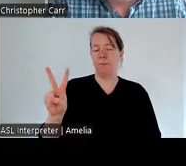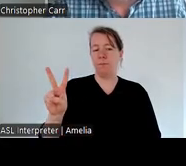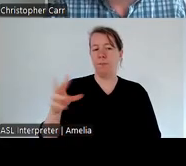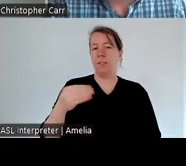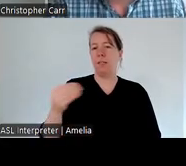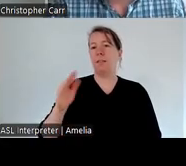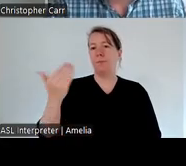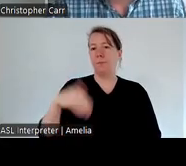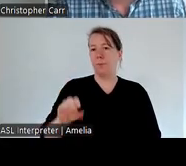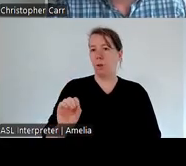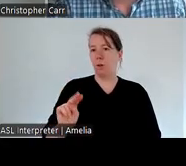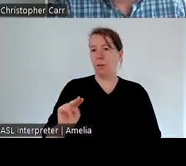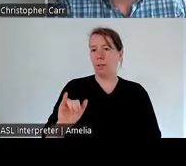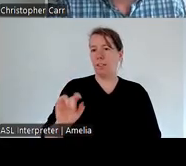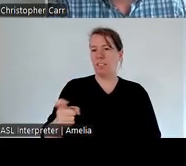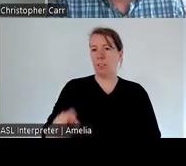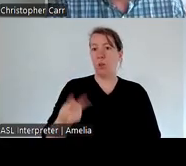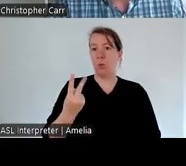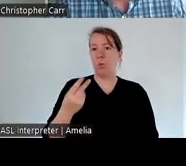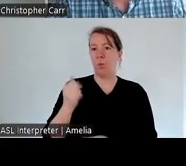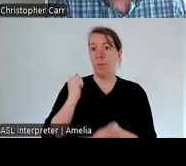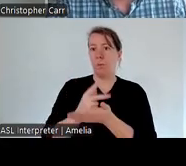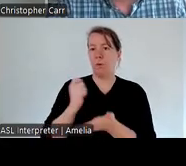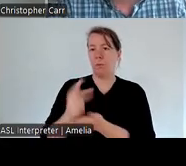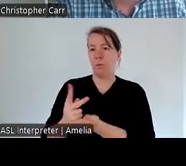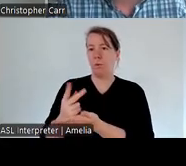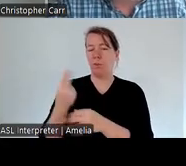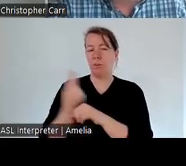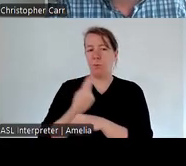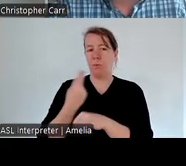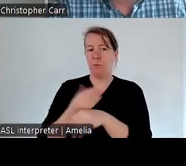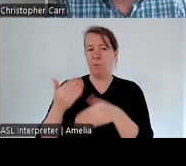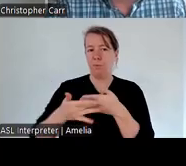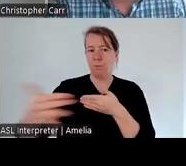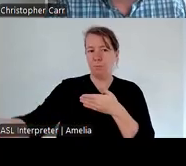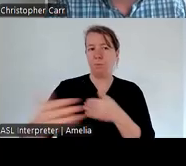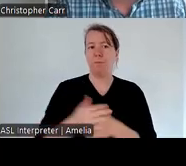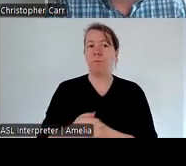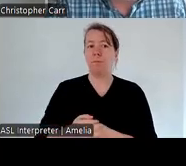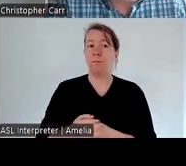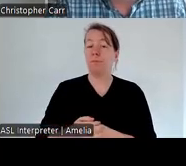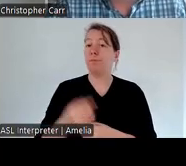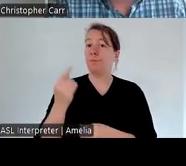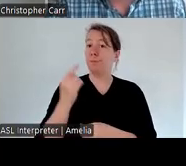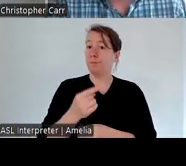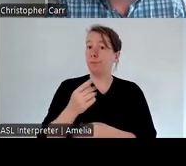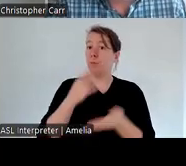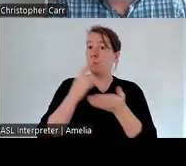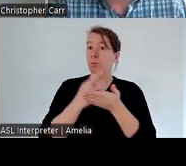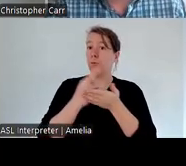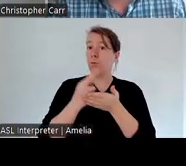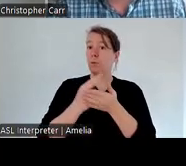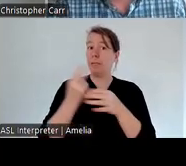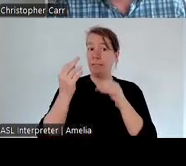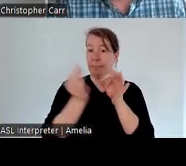Next... The MARC 21 format is used to describe all library formats, accessible formats